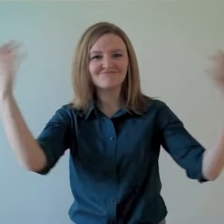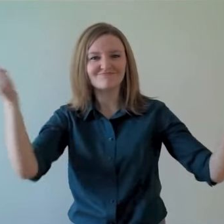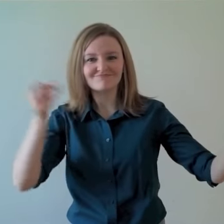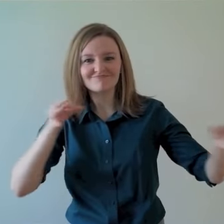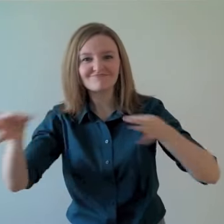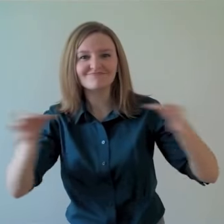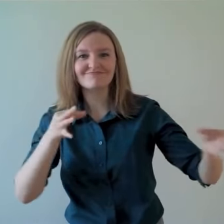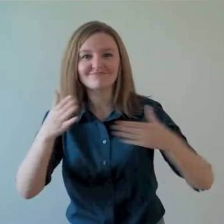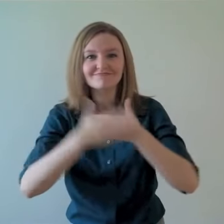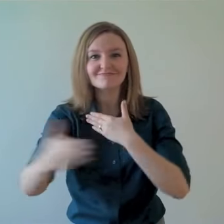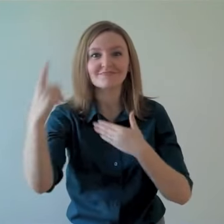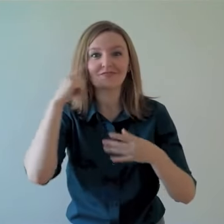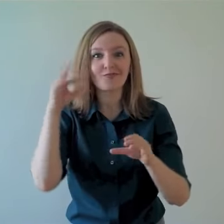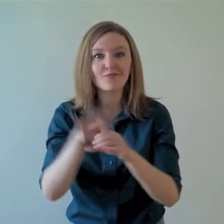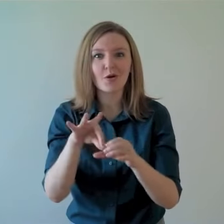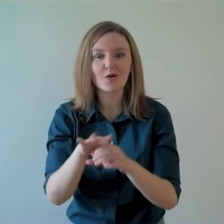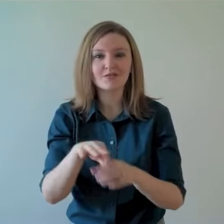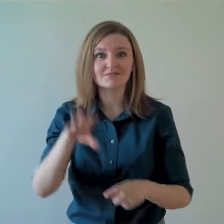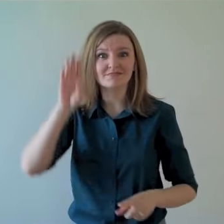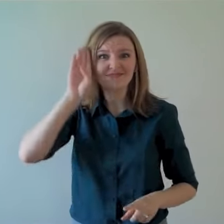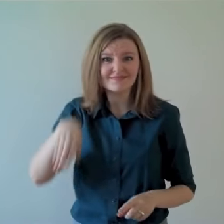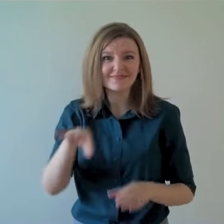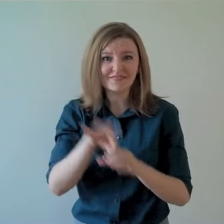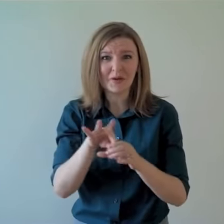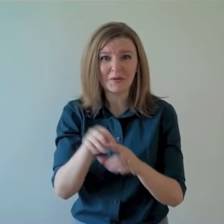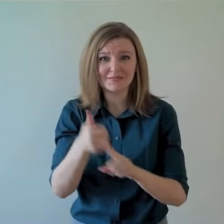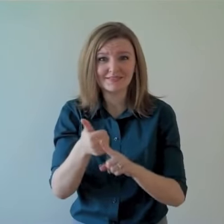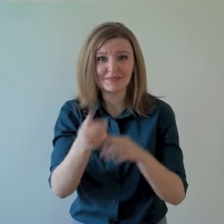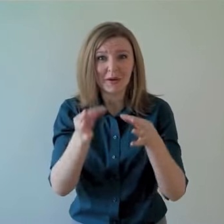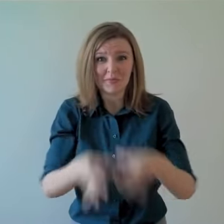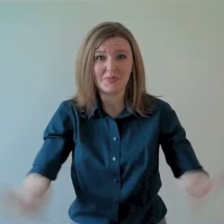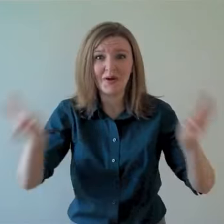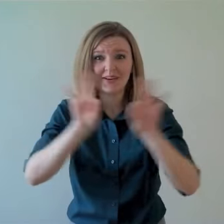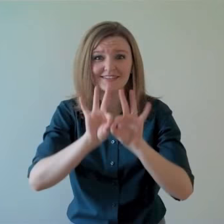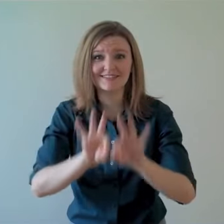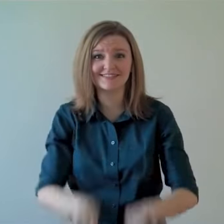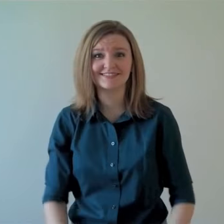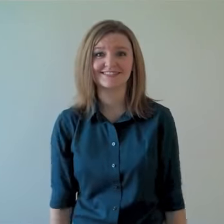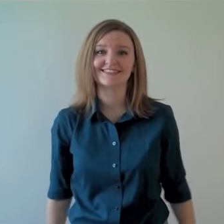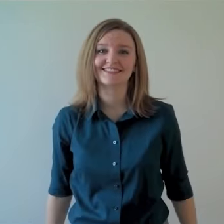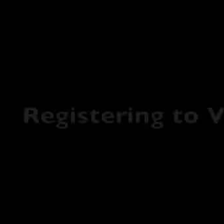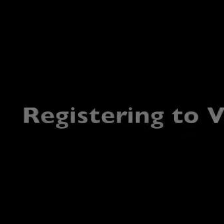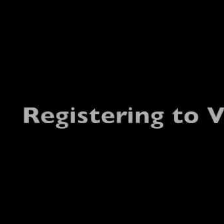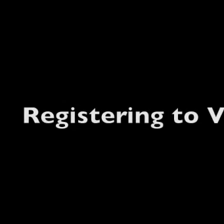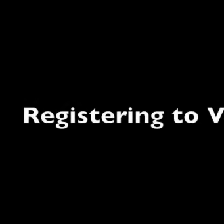I'm going to take a moment to talk to you about voting. You know, voting is really important!